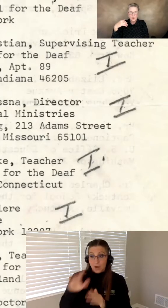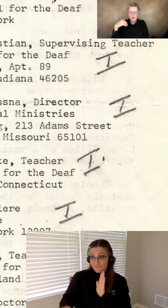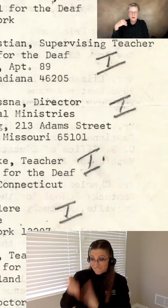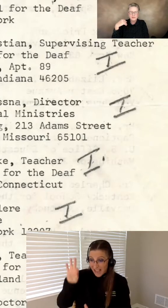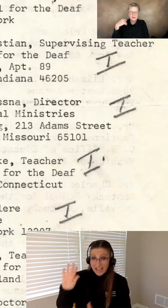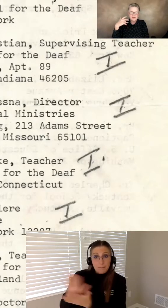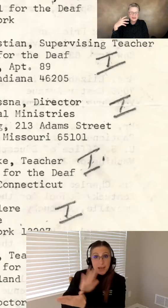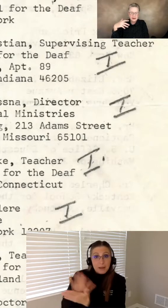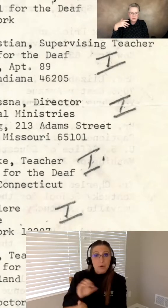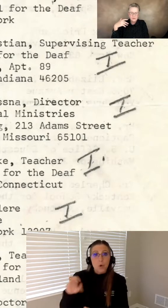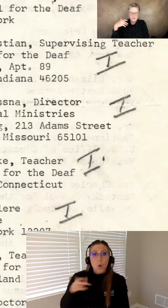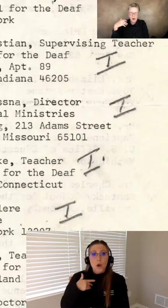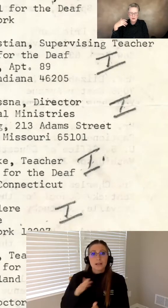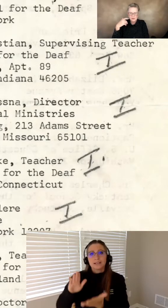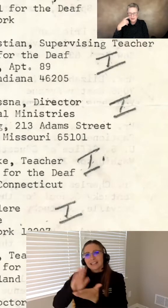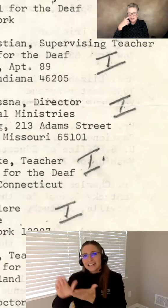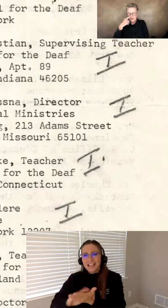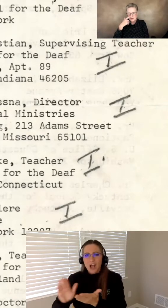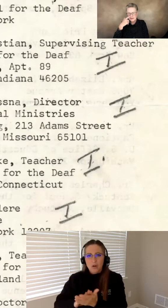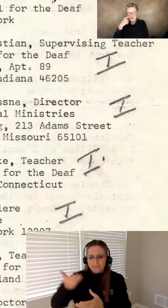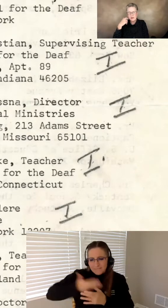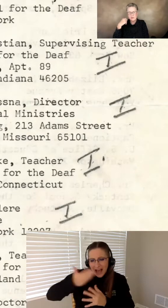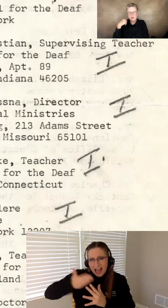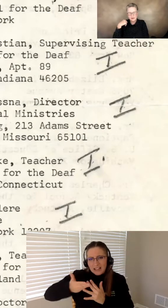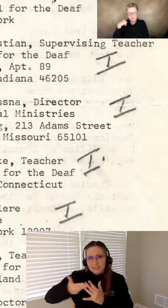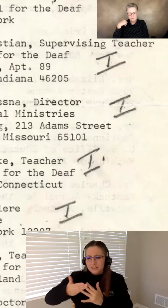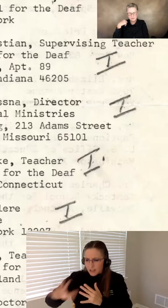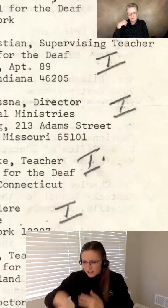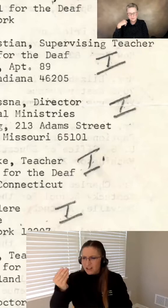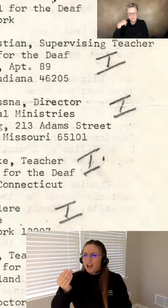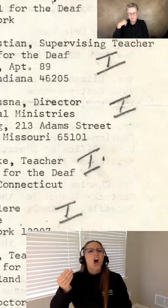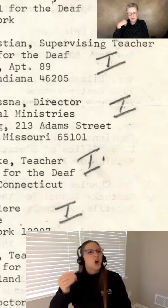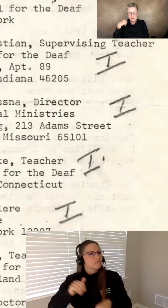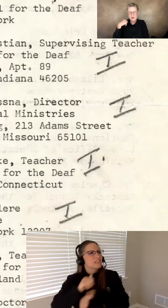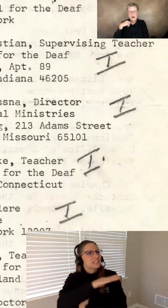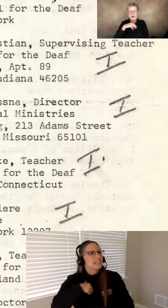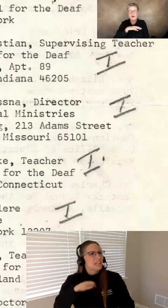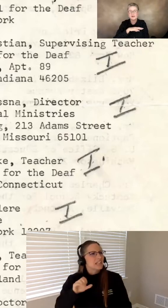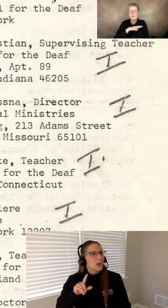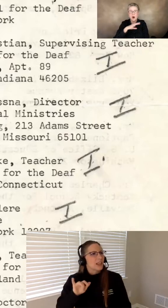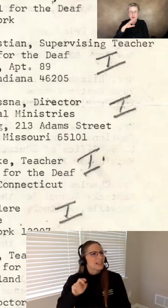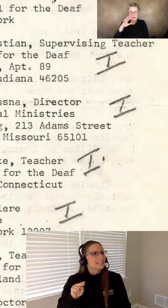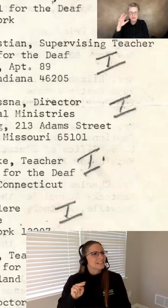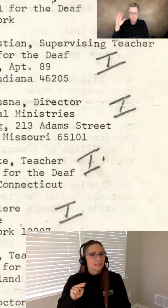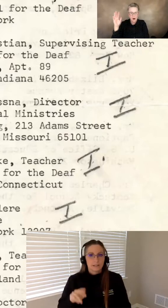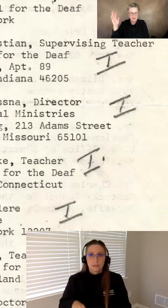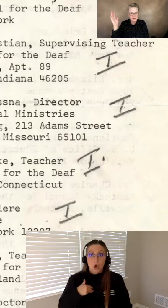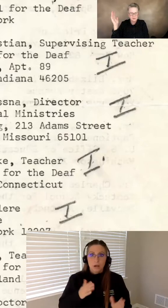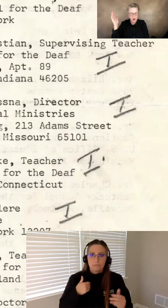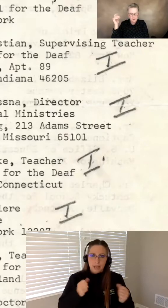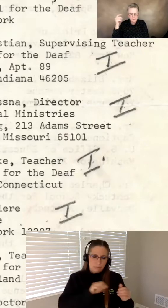they're cleaning out their files, they'll send them to me and so I had boxes and boxes and boxes